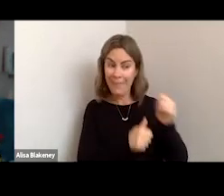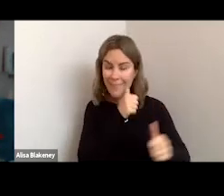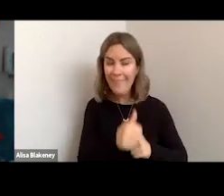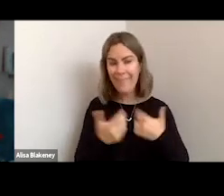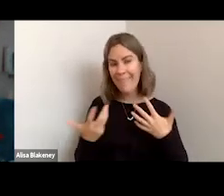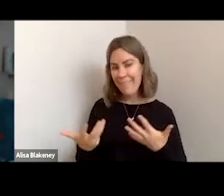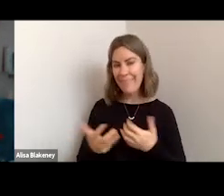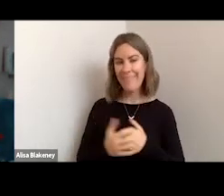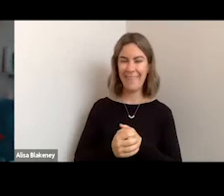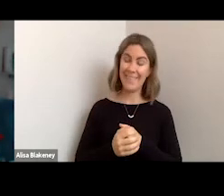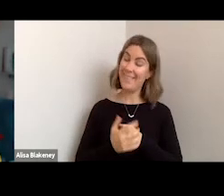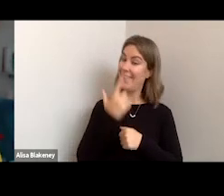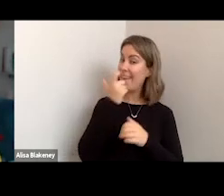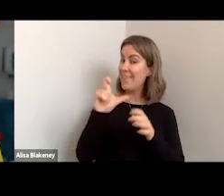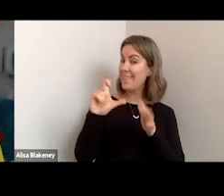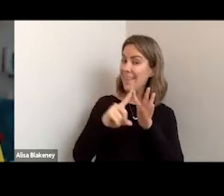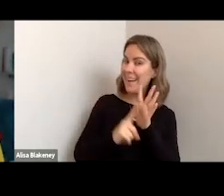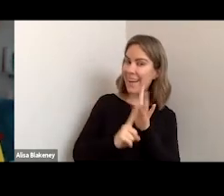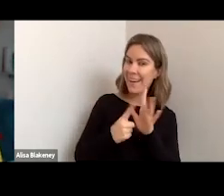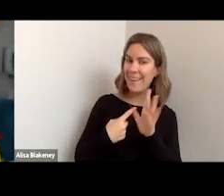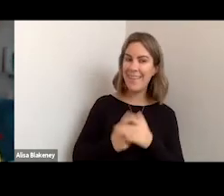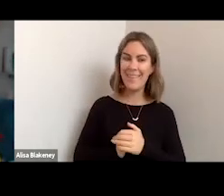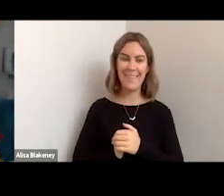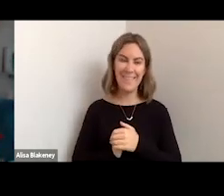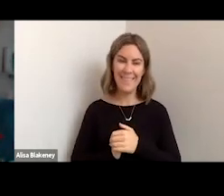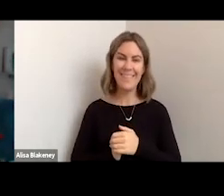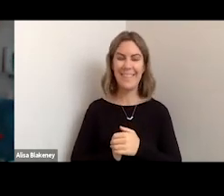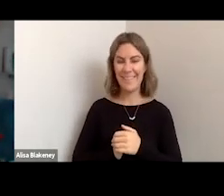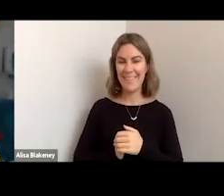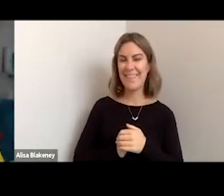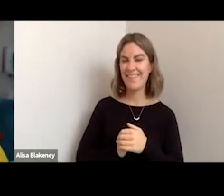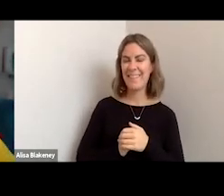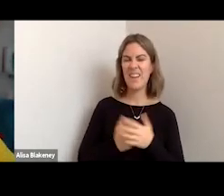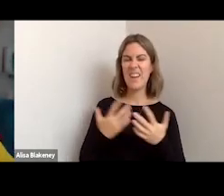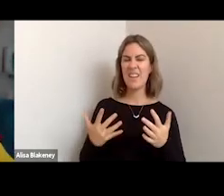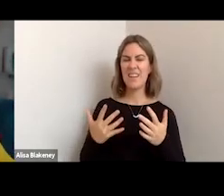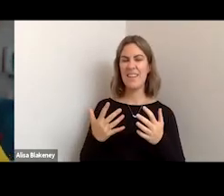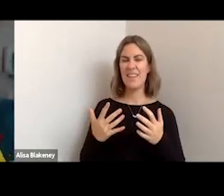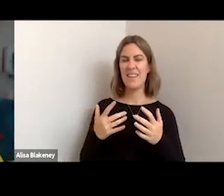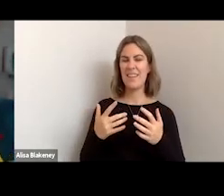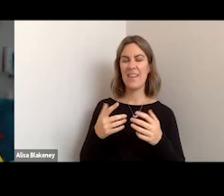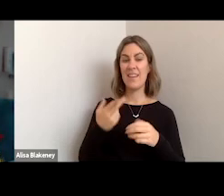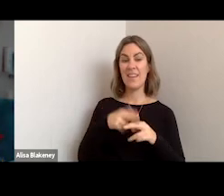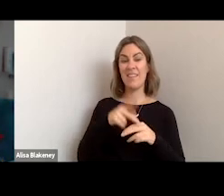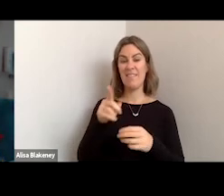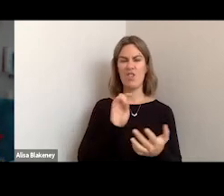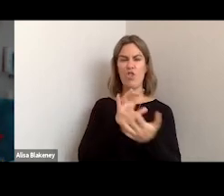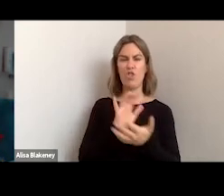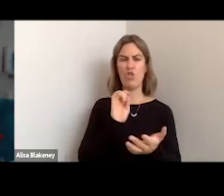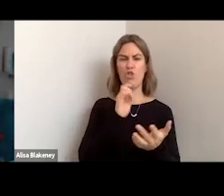Rather than that if you're the person who commented the most, you get that badge.